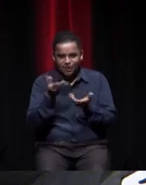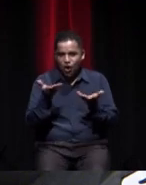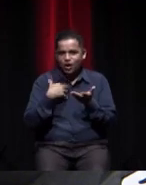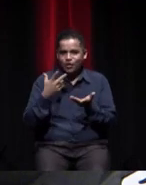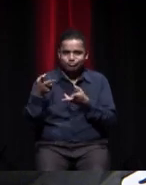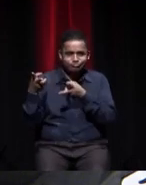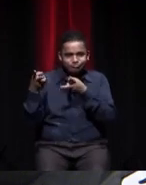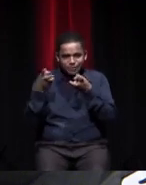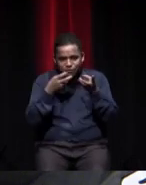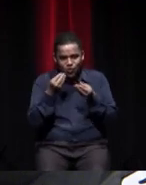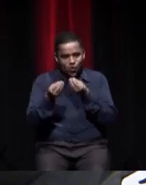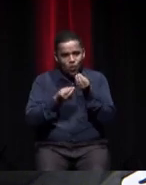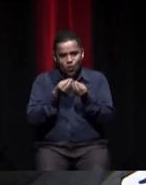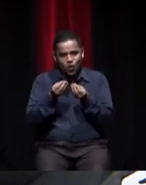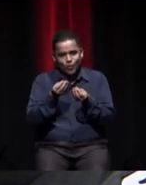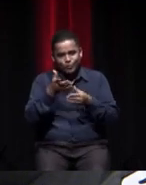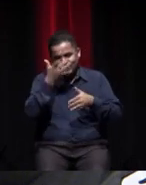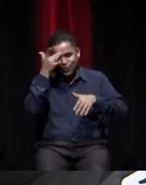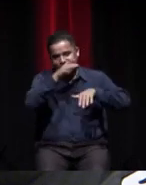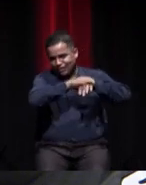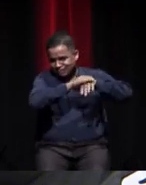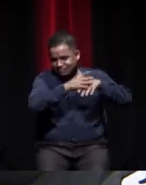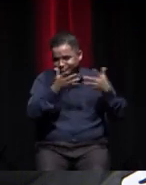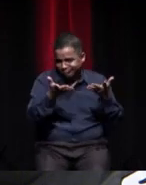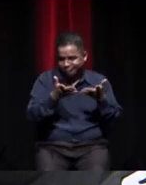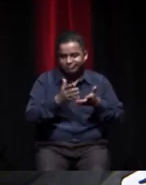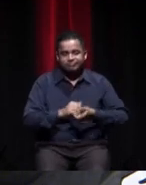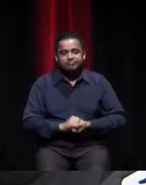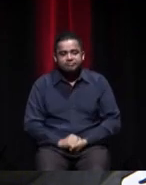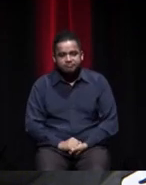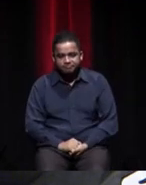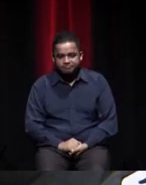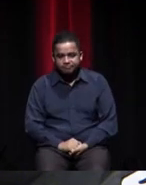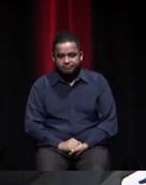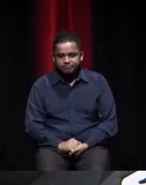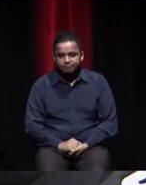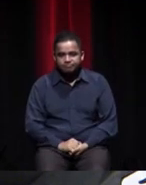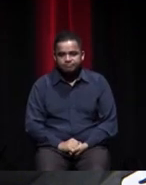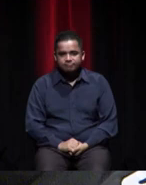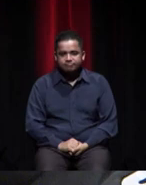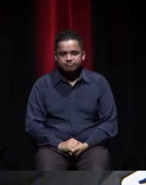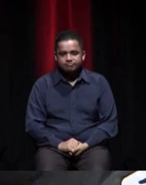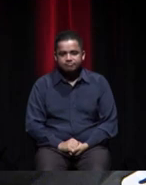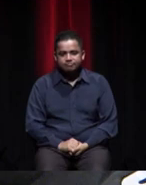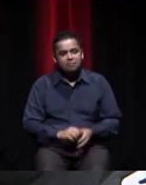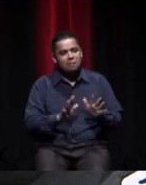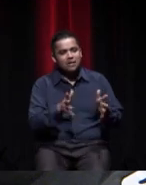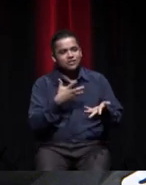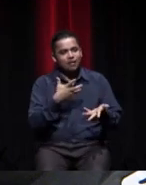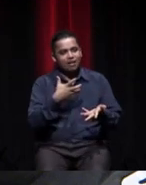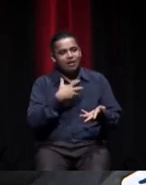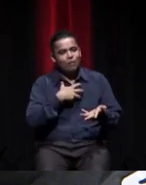how it's being performed, and that, at bottom, this is way for us to refuse